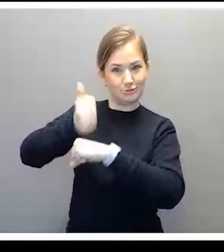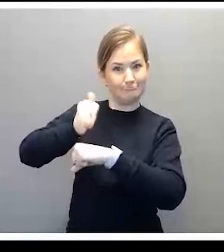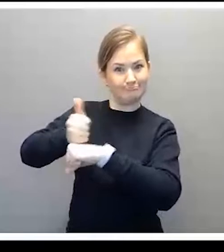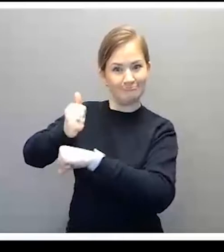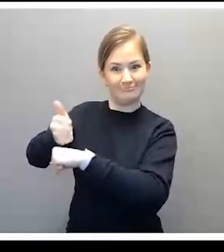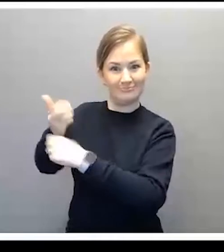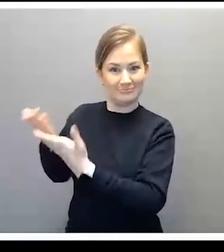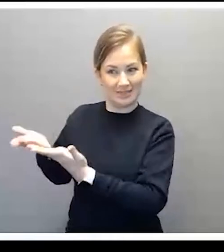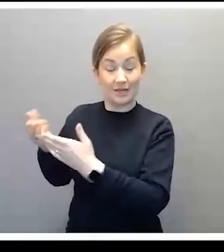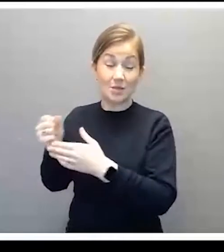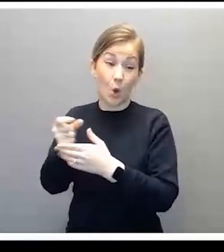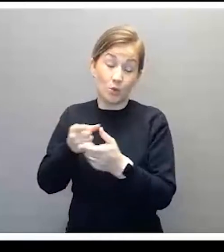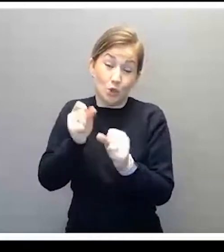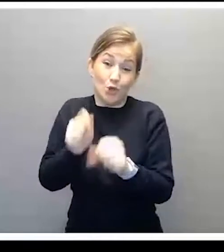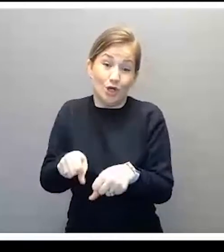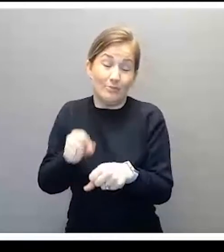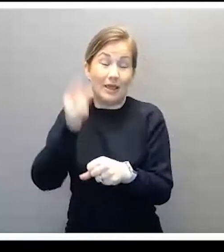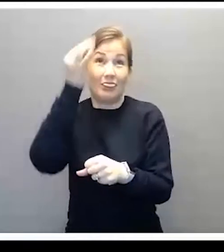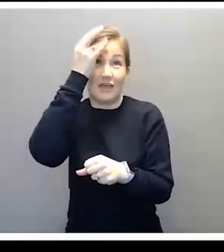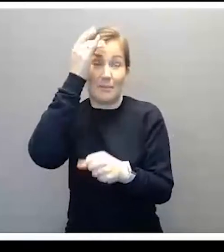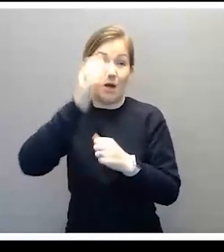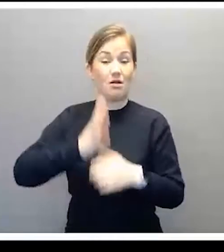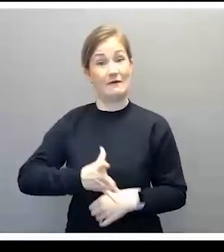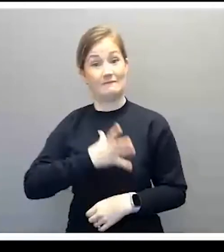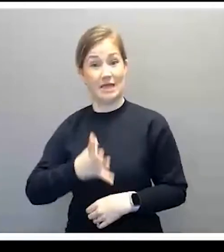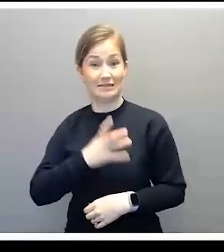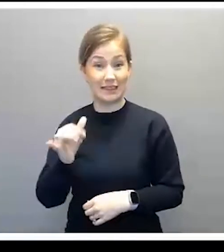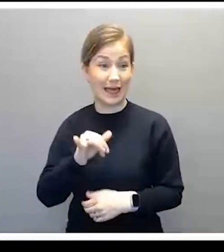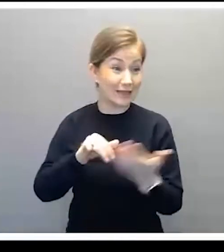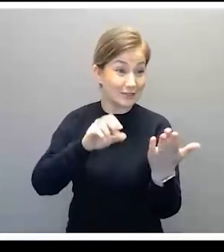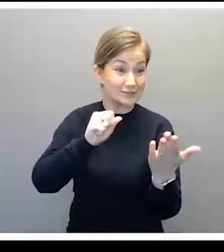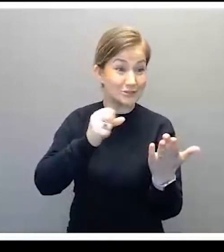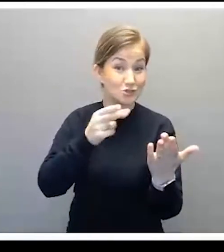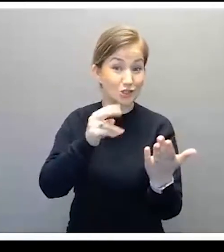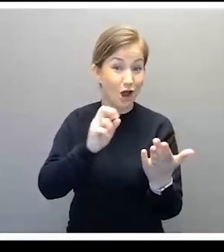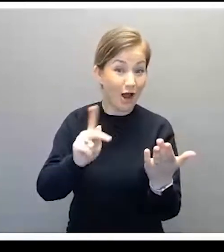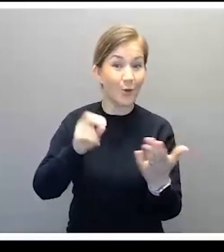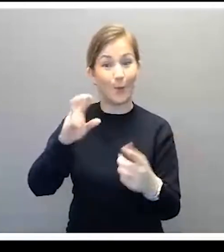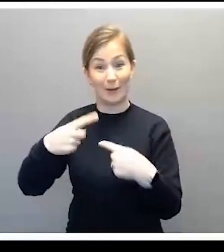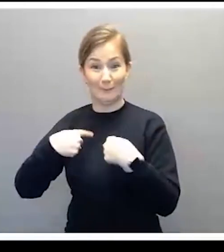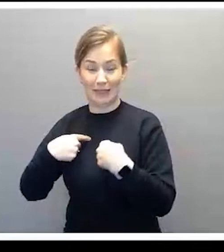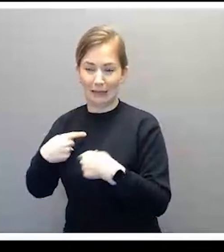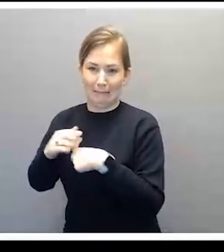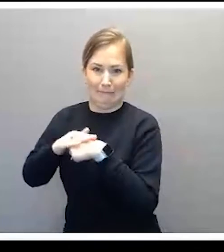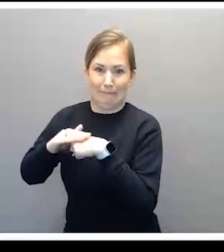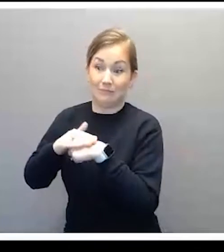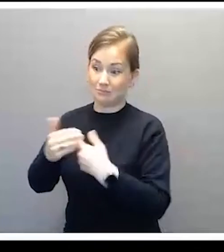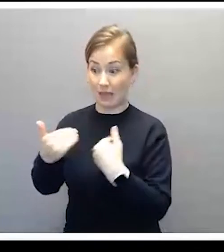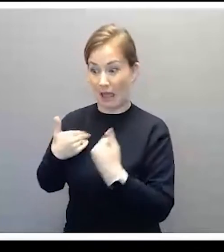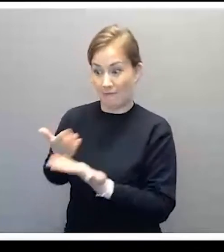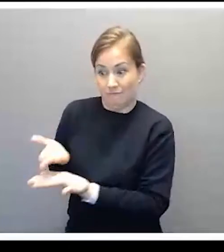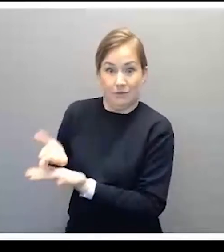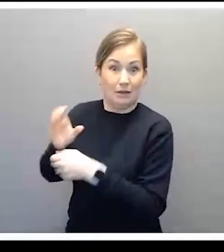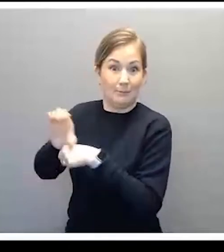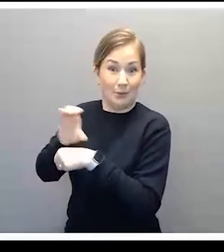and all that. So, you can be very fancy and advanced like Shashank, or like me, I have a computer.